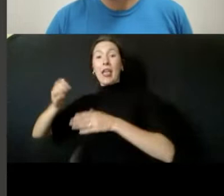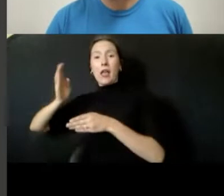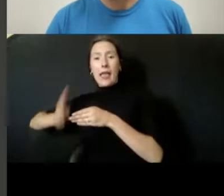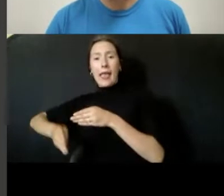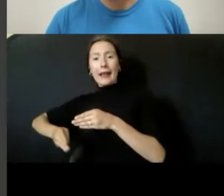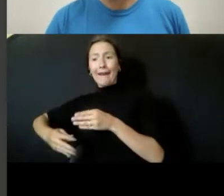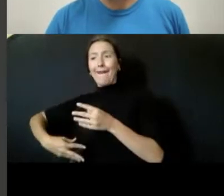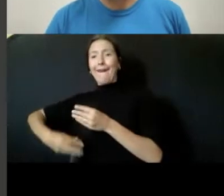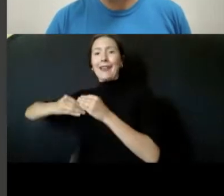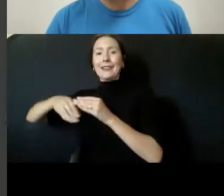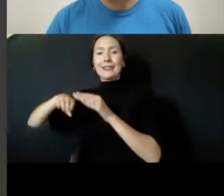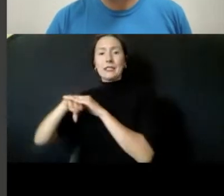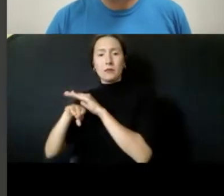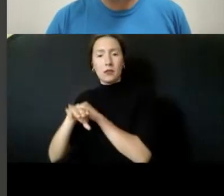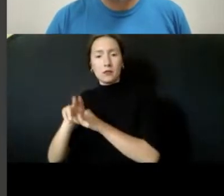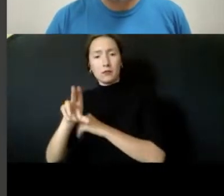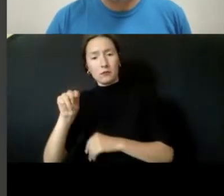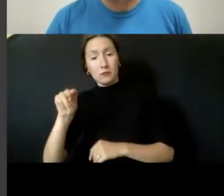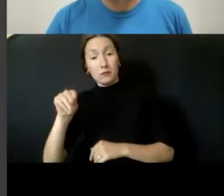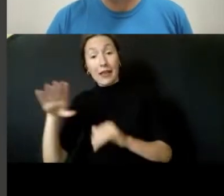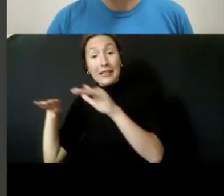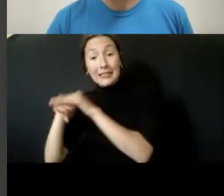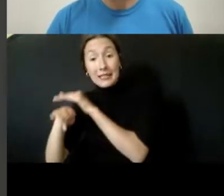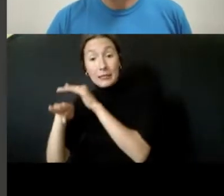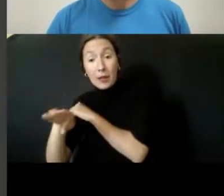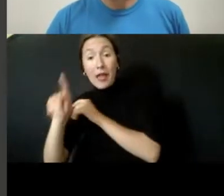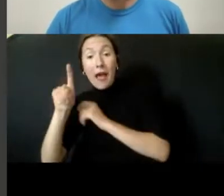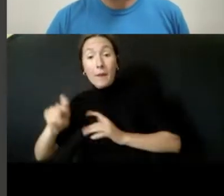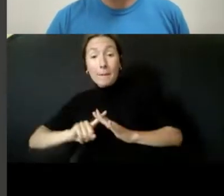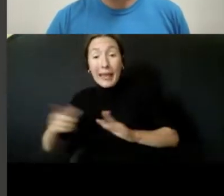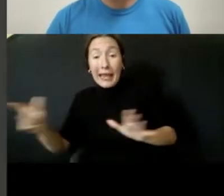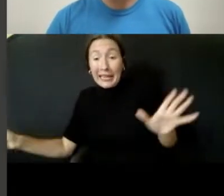um it's part of the design process and it is solved at the design stage